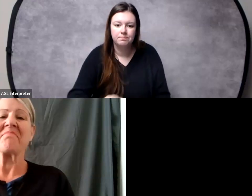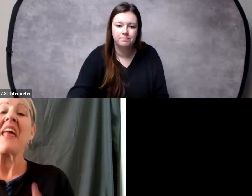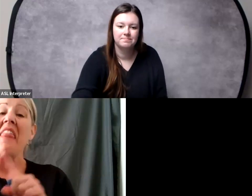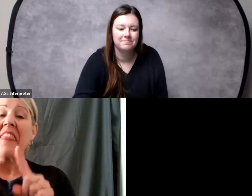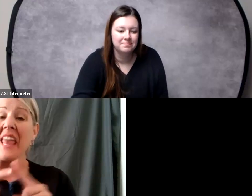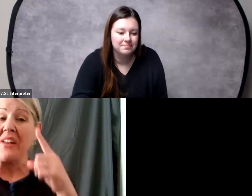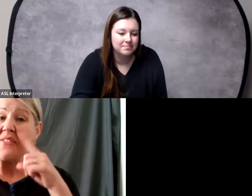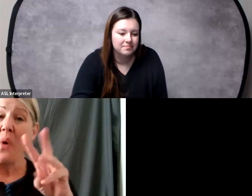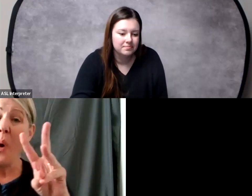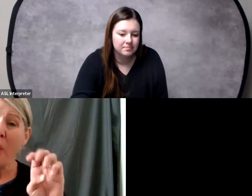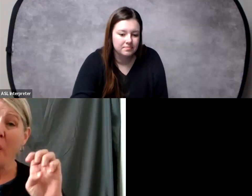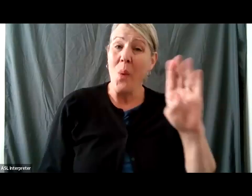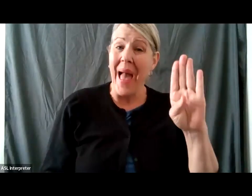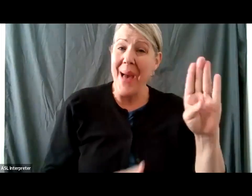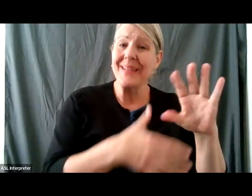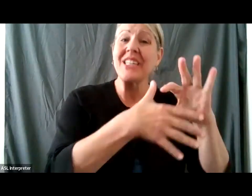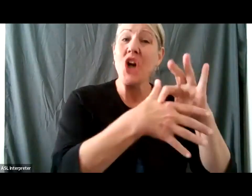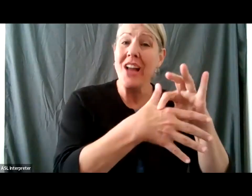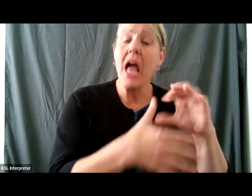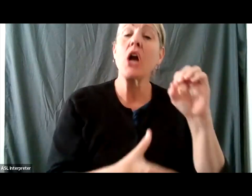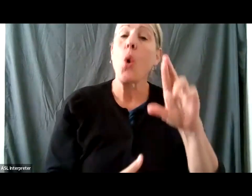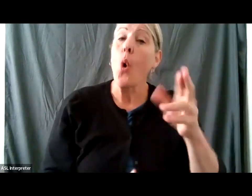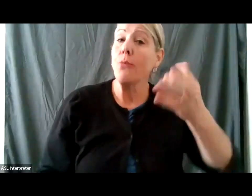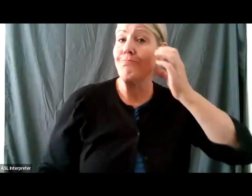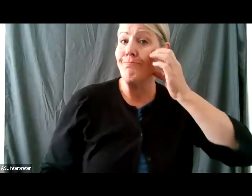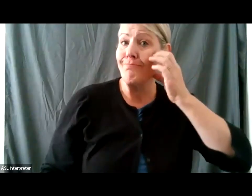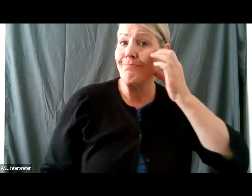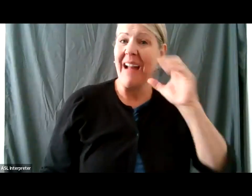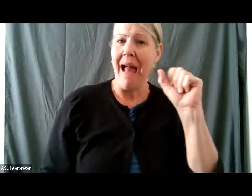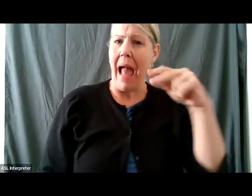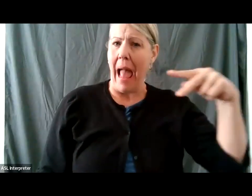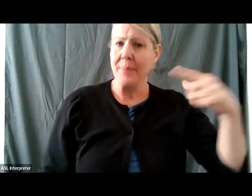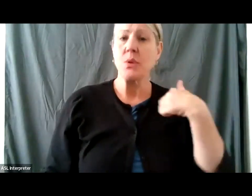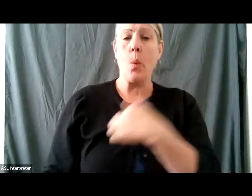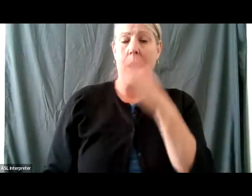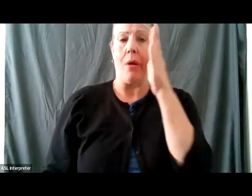where we're going to require a specific accessibility standard.